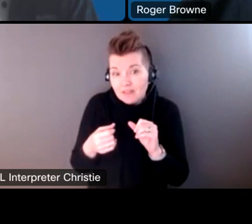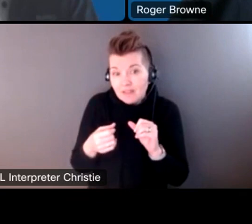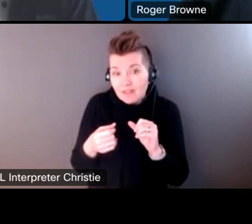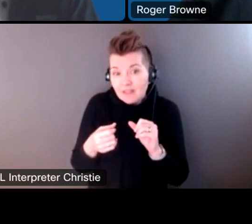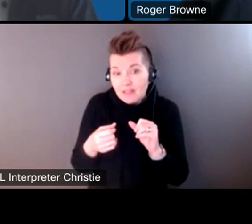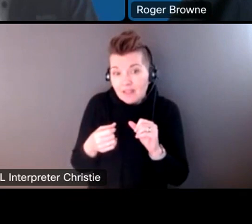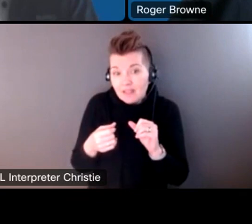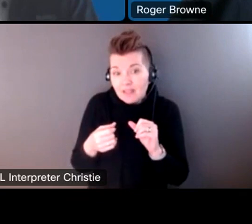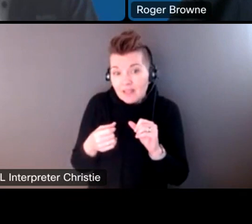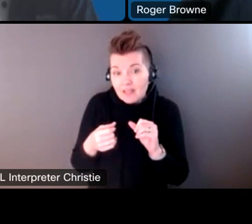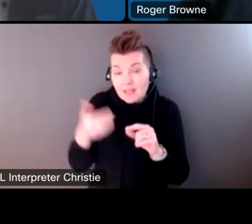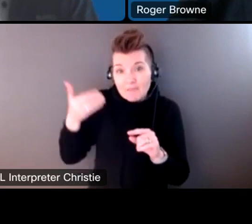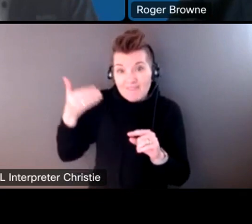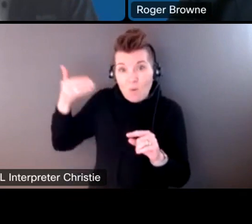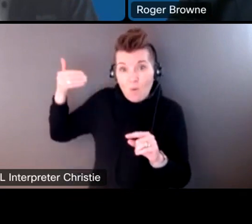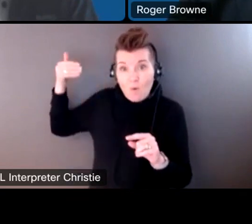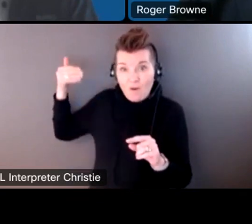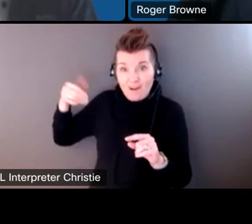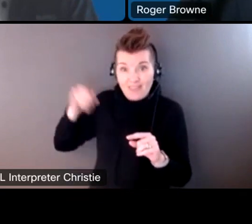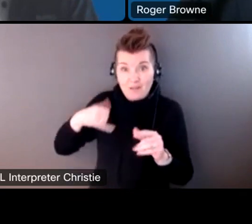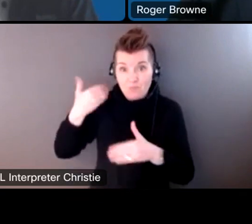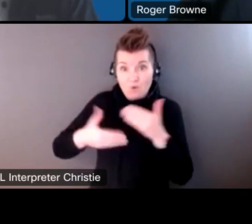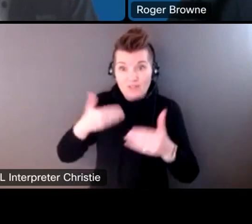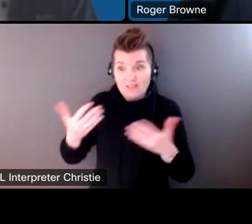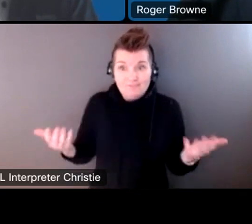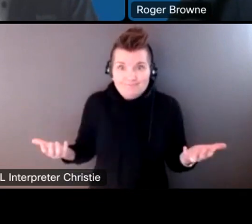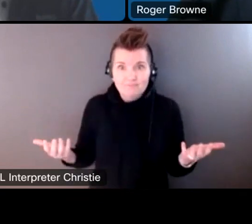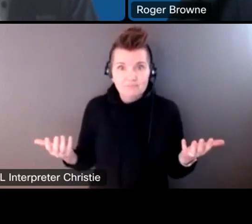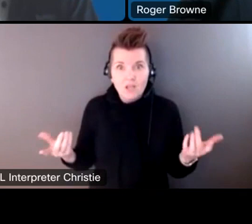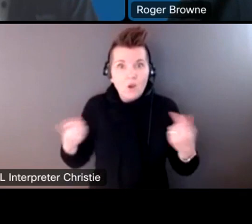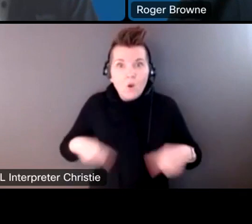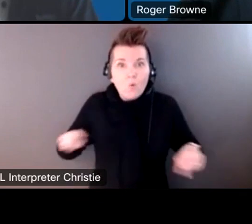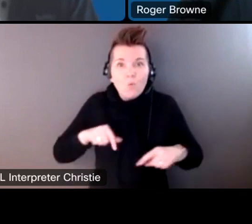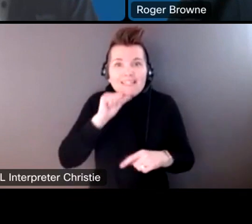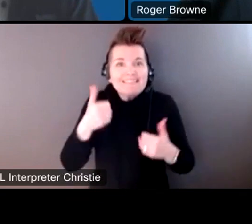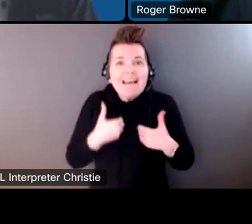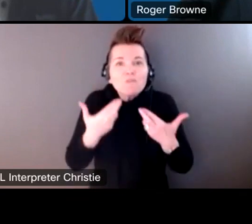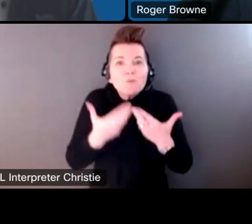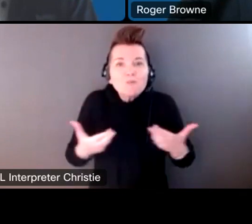exercised in the past because, again, we just didn't even have the resources to kind of stay on top of it.